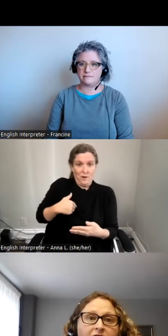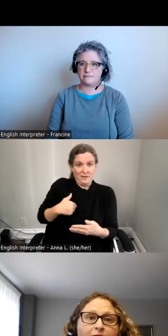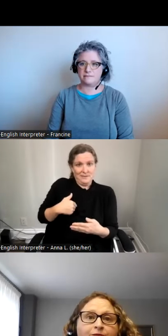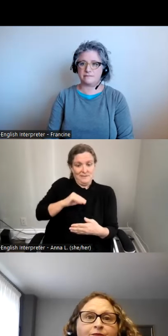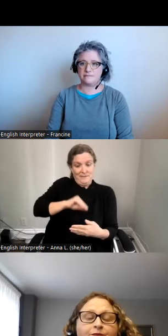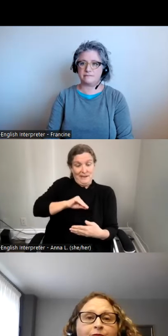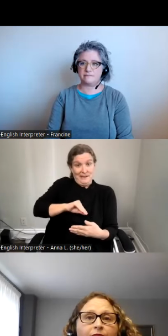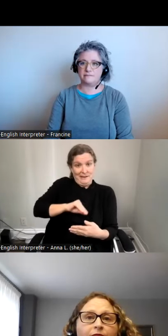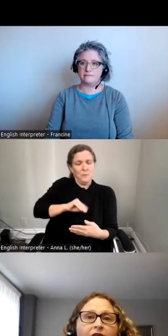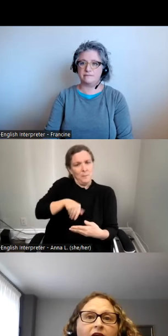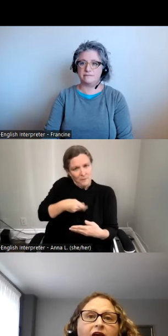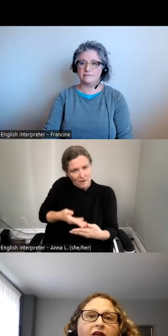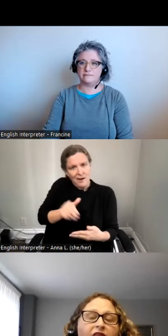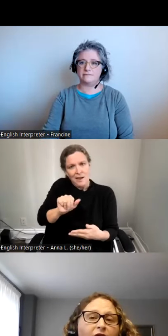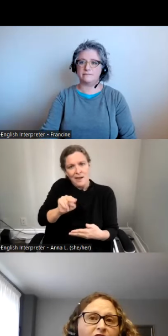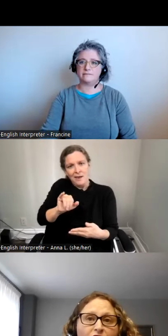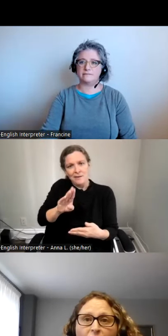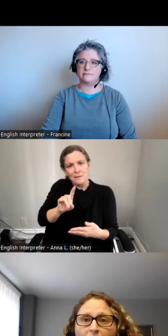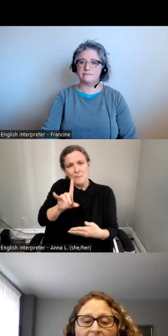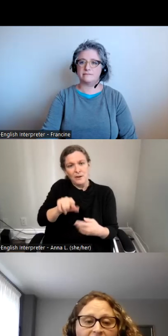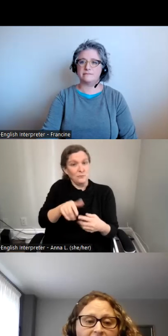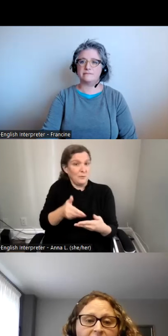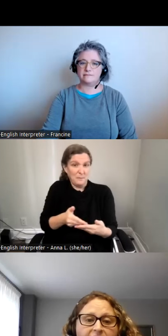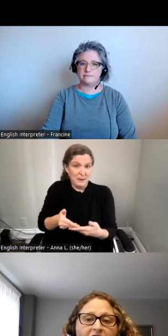vaccine. The baby will receive the